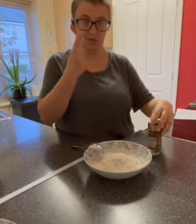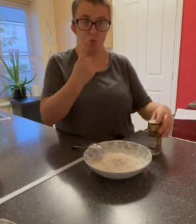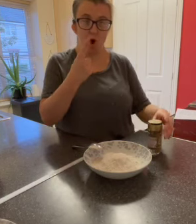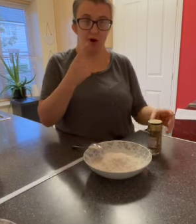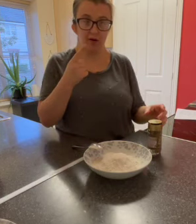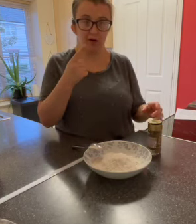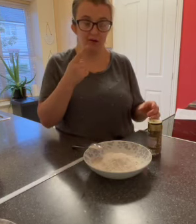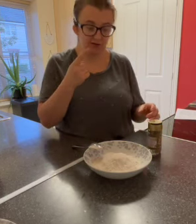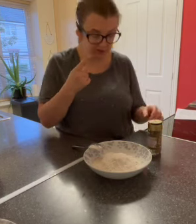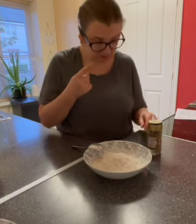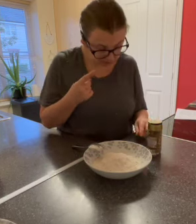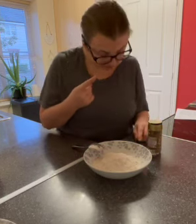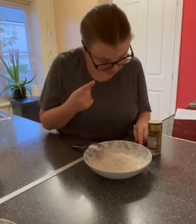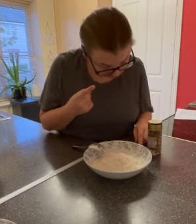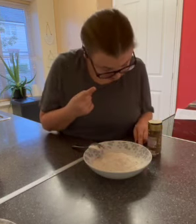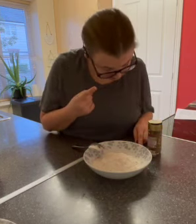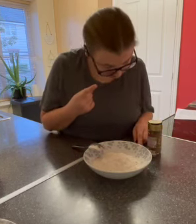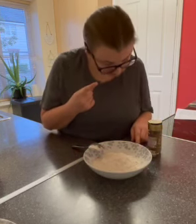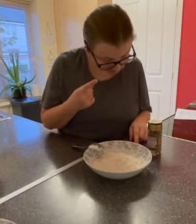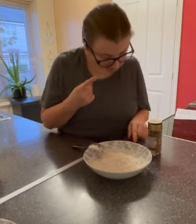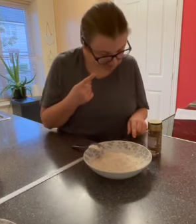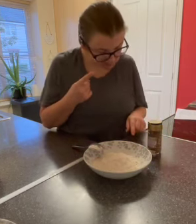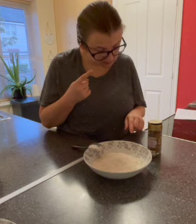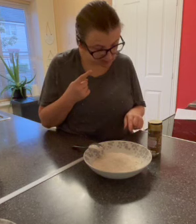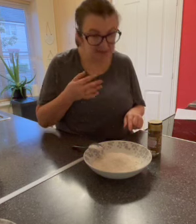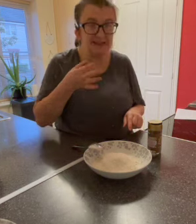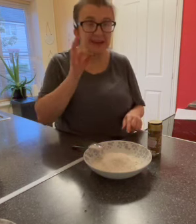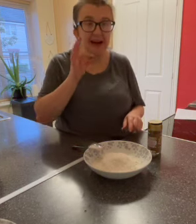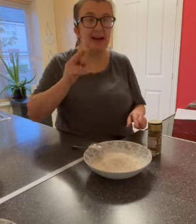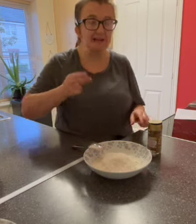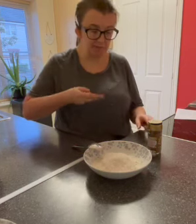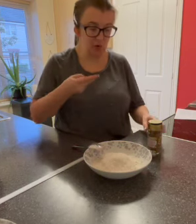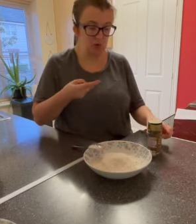and One Tea Spoon of